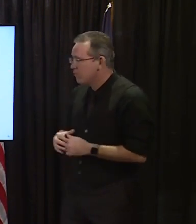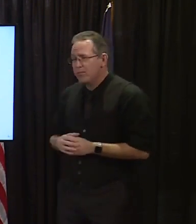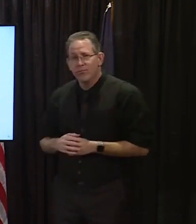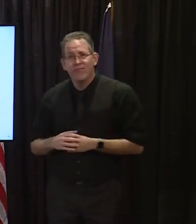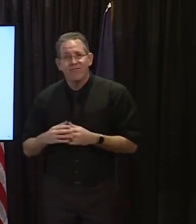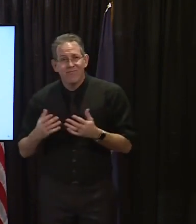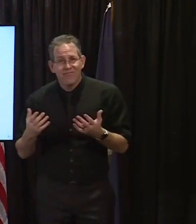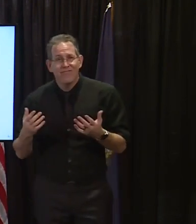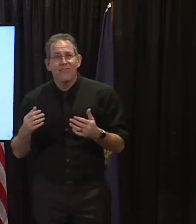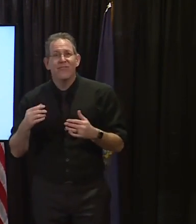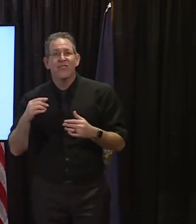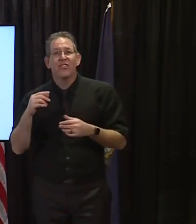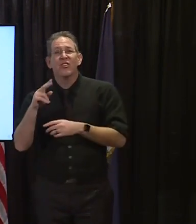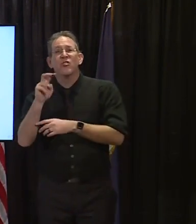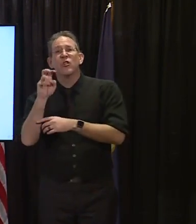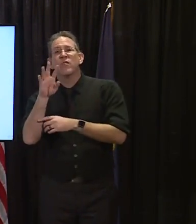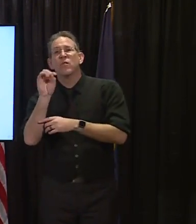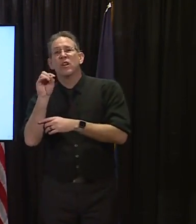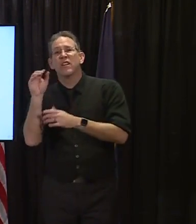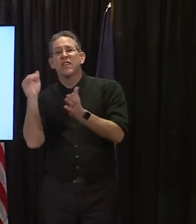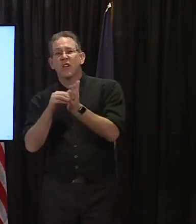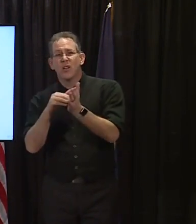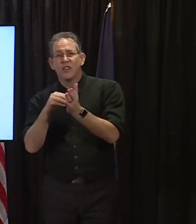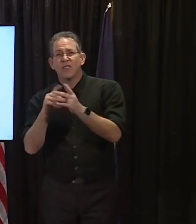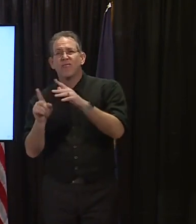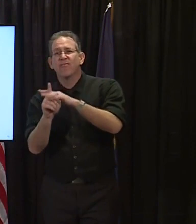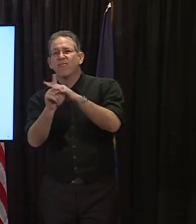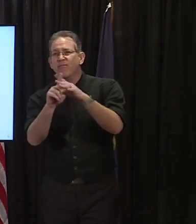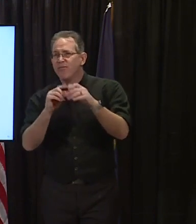infectious disease experts are using that for every reported case, we have,